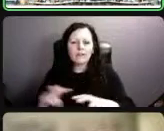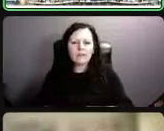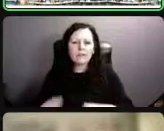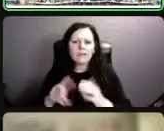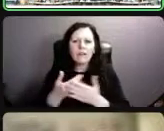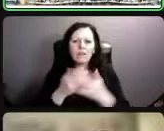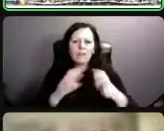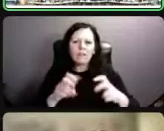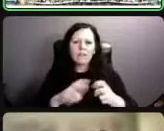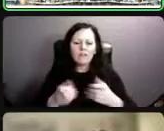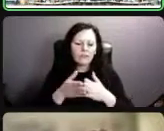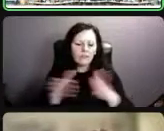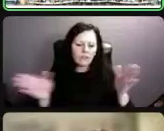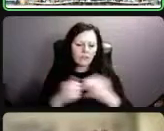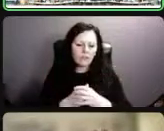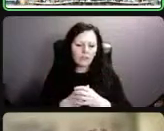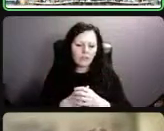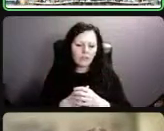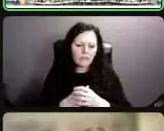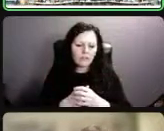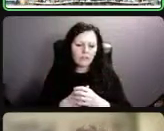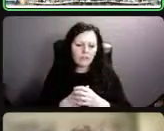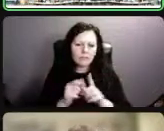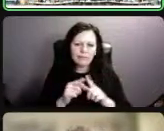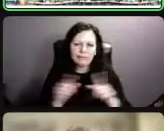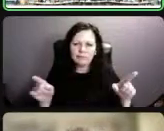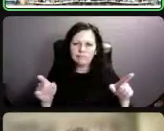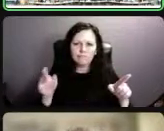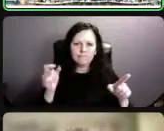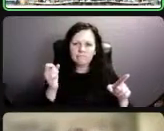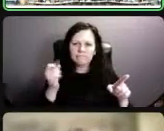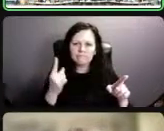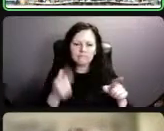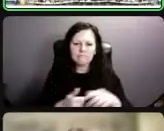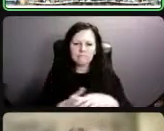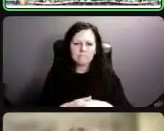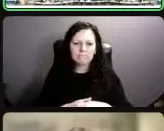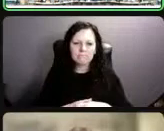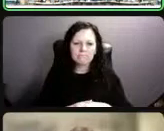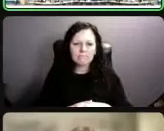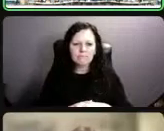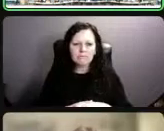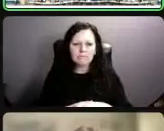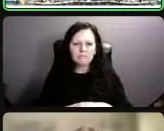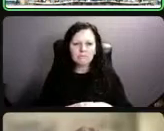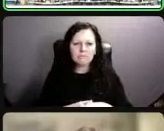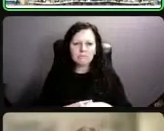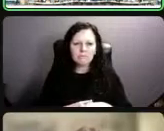ACTUAL GIVING BACK WITH THEMES